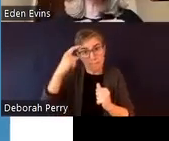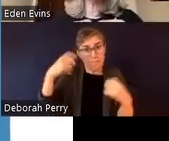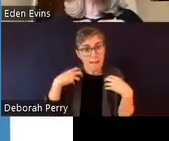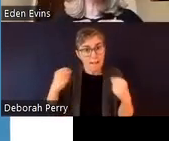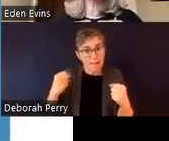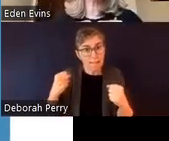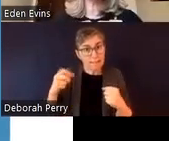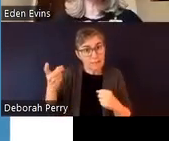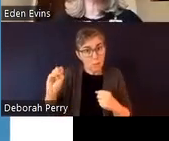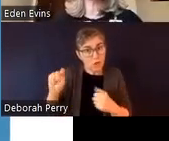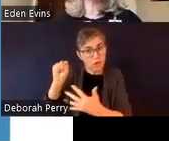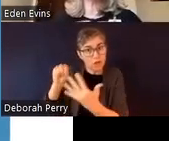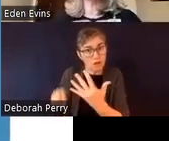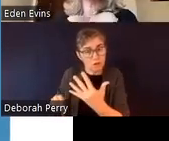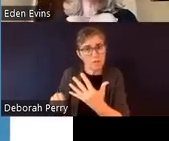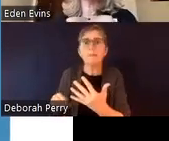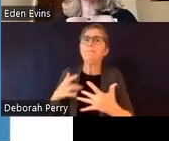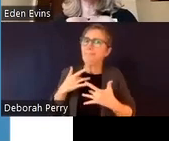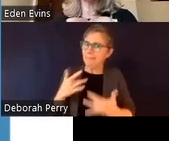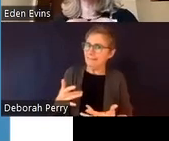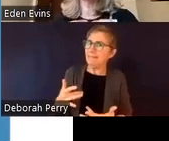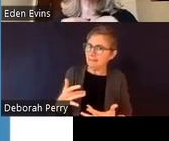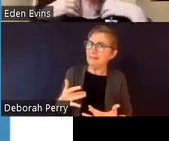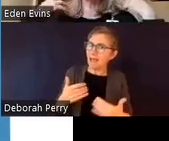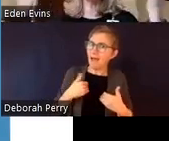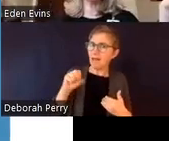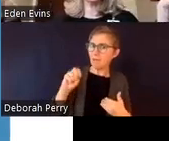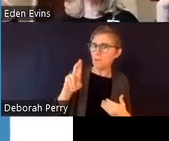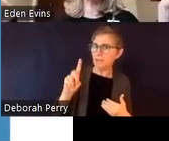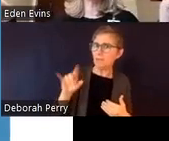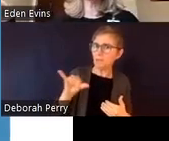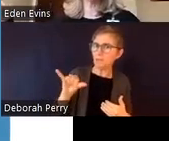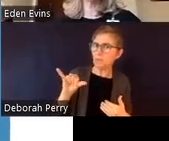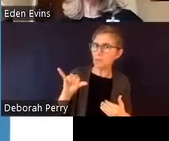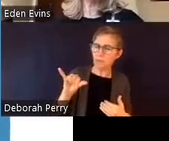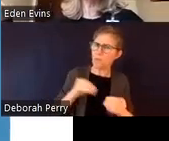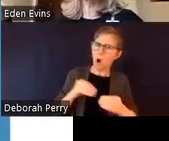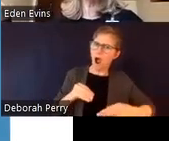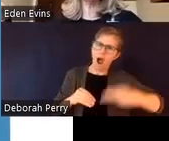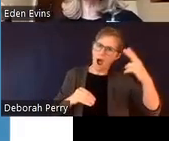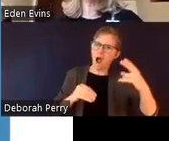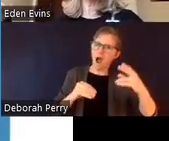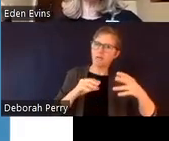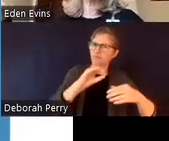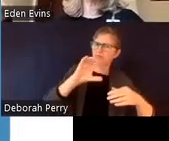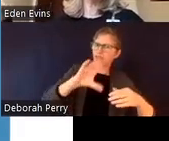disorders tend to have substance use disorders with a high prevalence. And other than tobacco